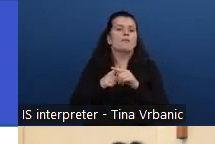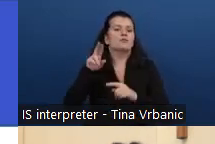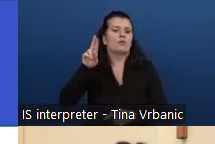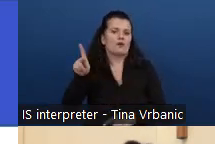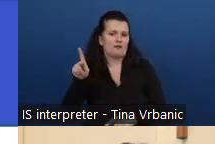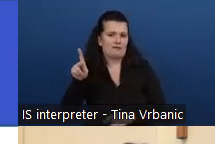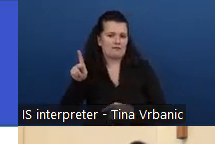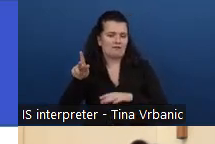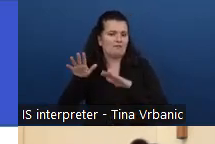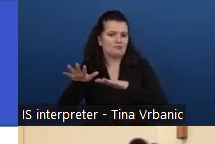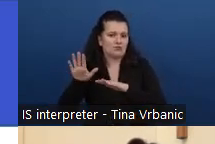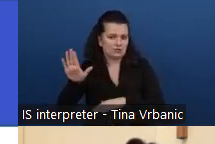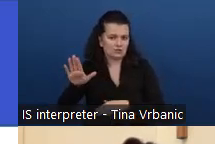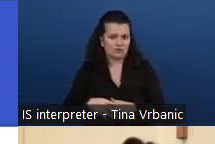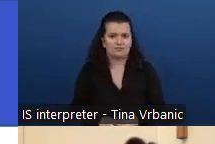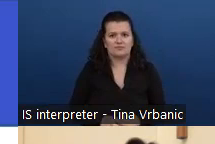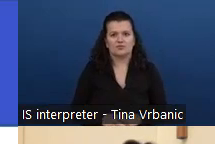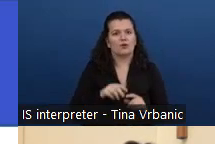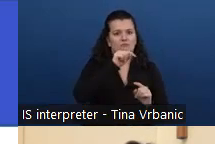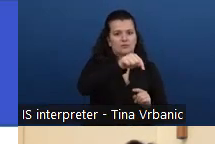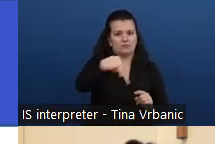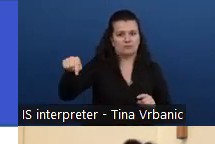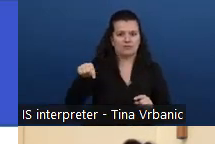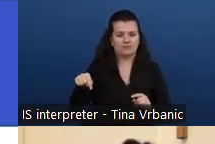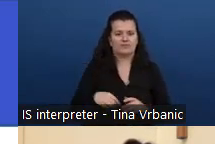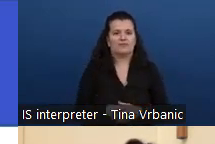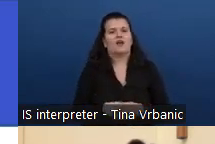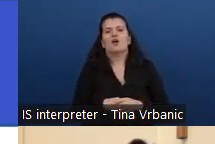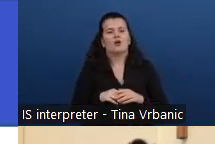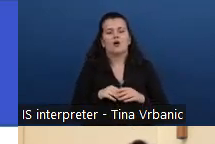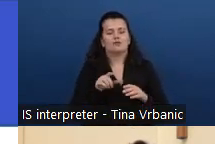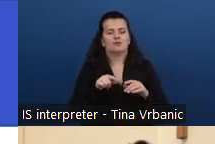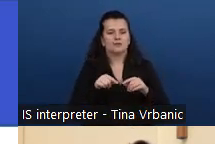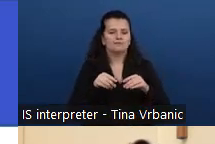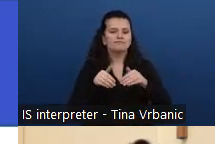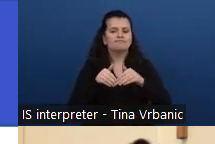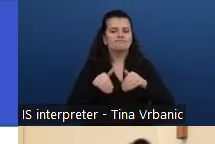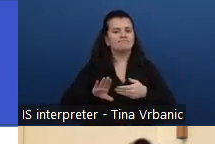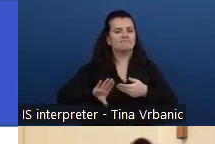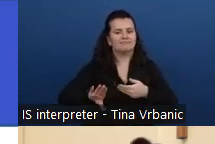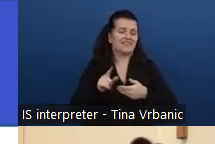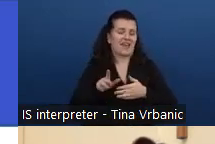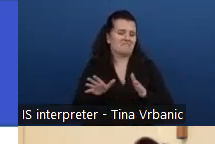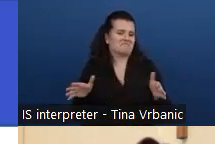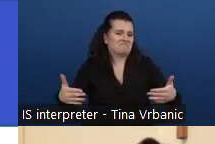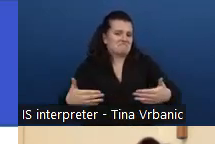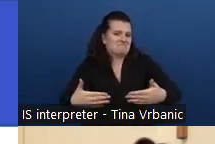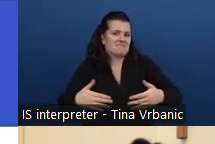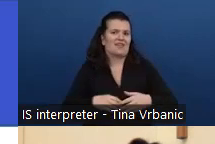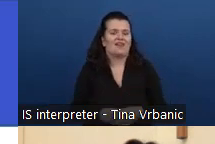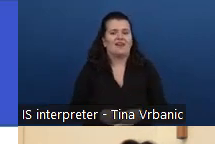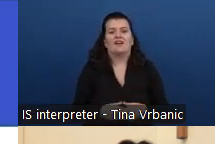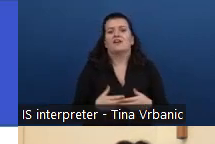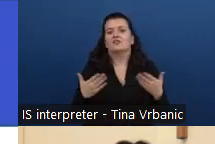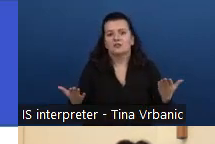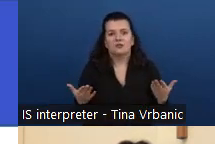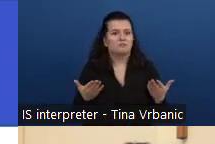We're not picky about where the borders are, but the idea is to support everyone who is